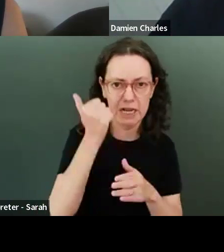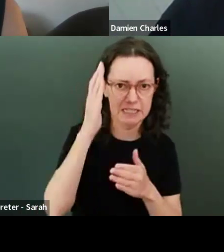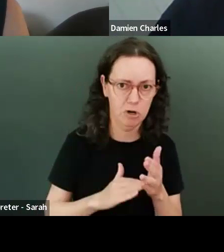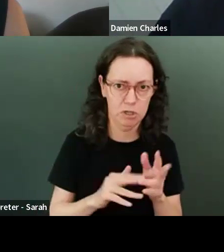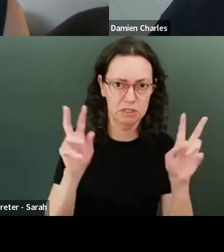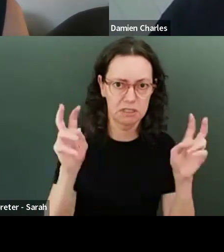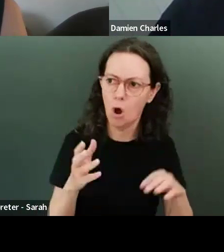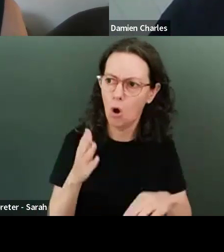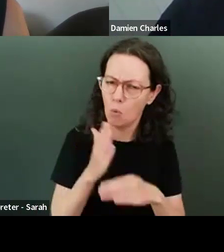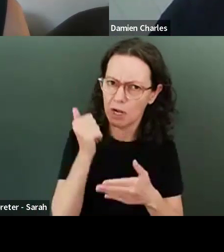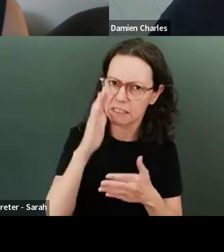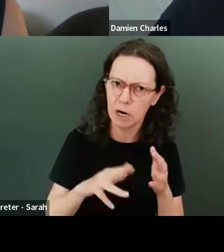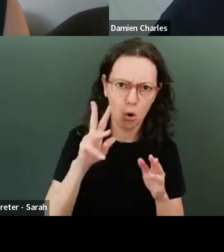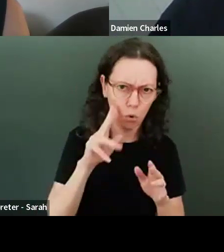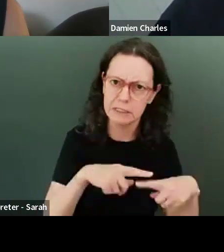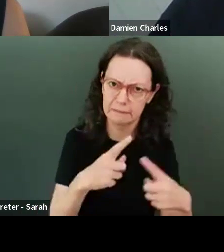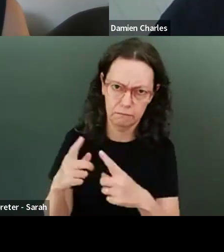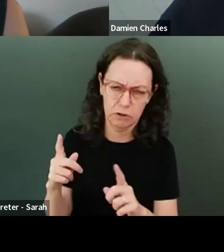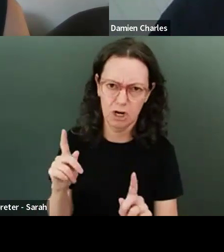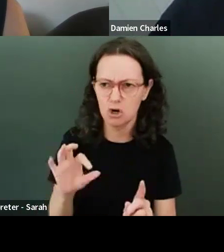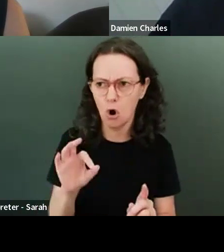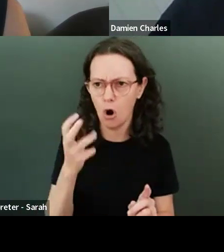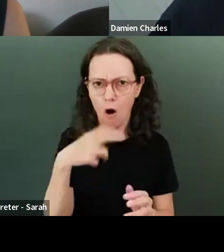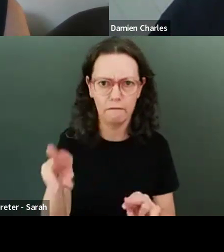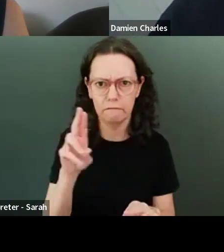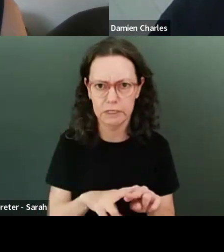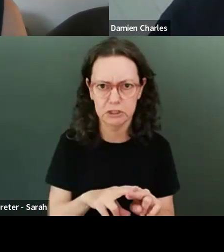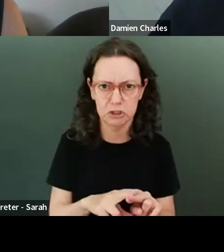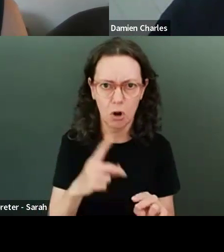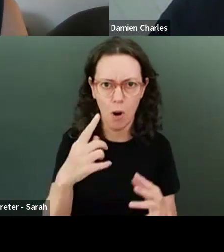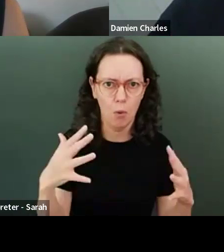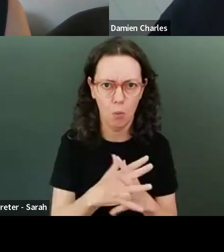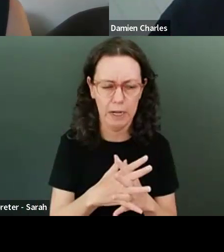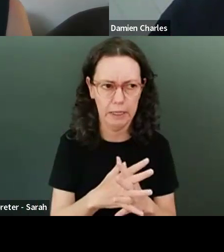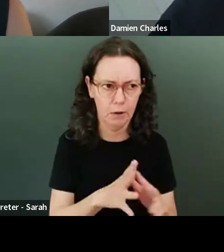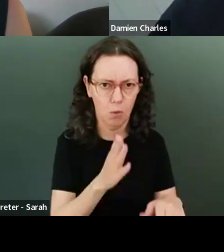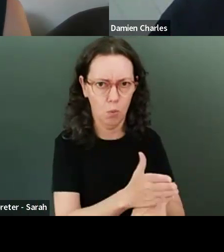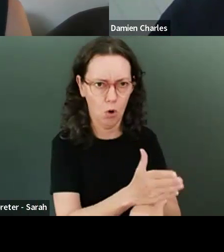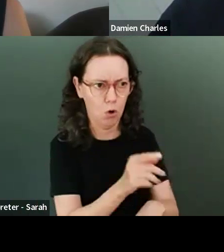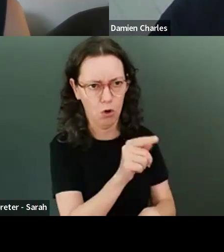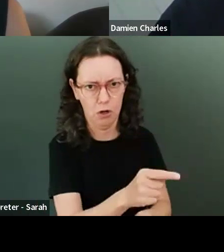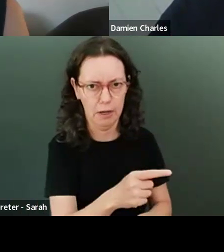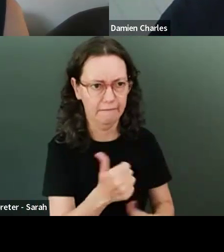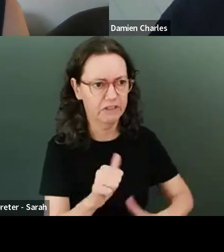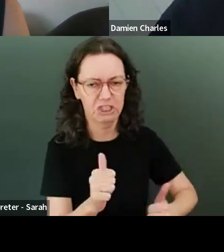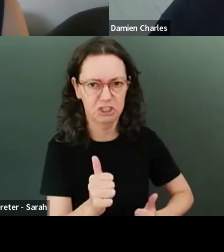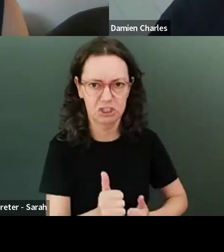talking about a whole range of work experience not your traditional one week in Year 10 you know where you do it for